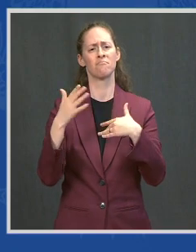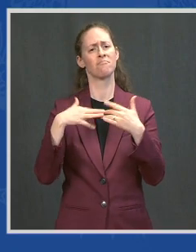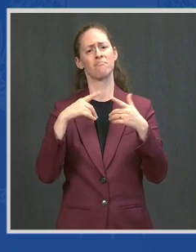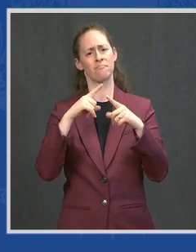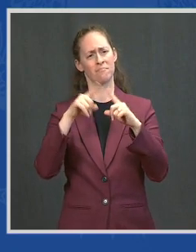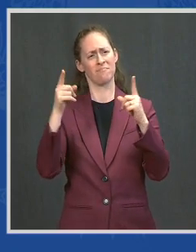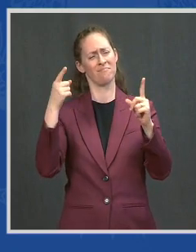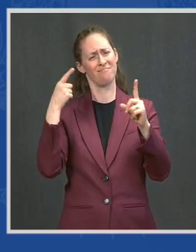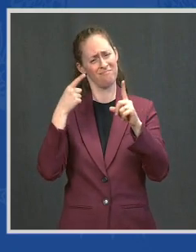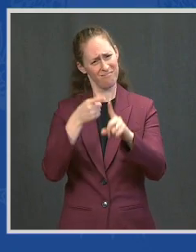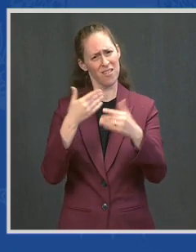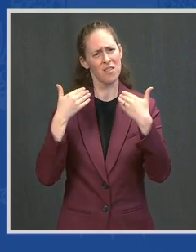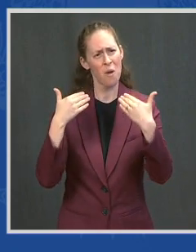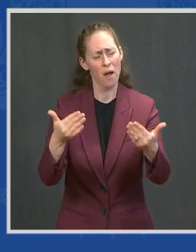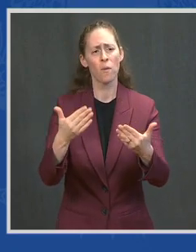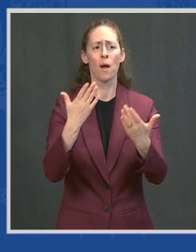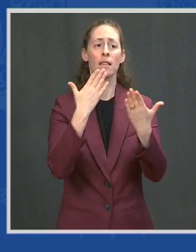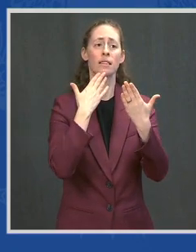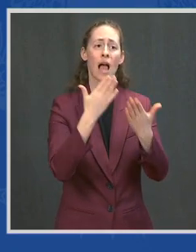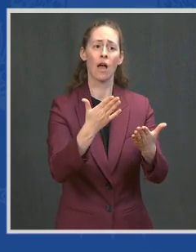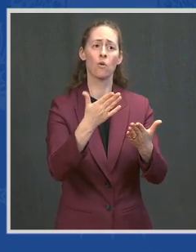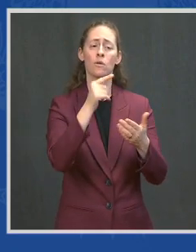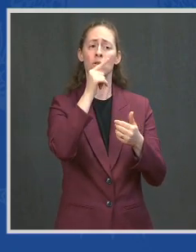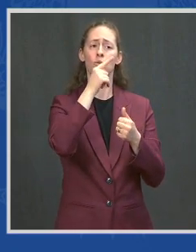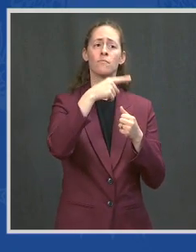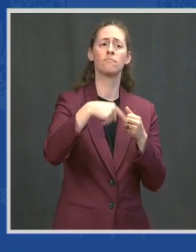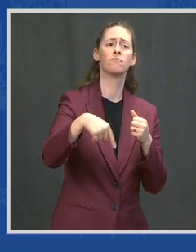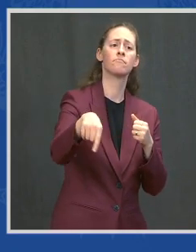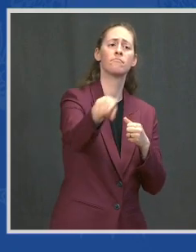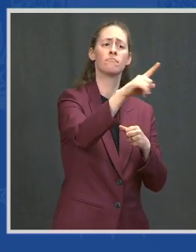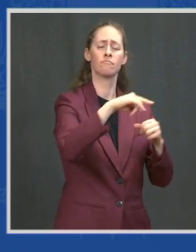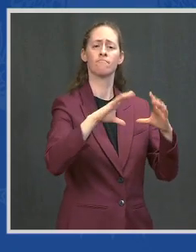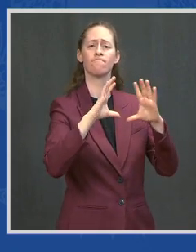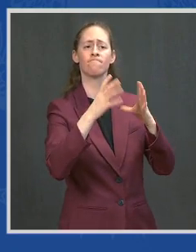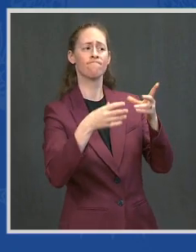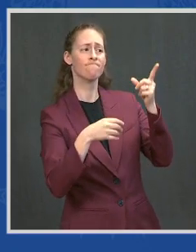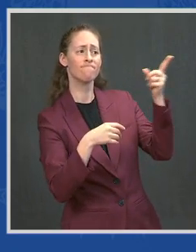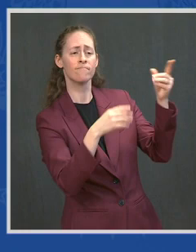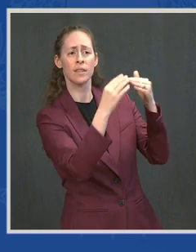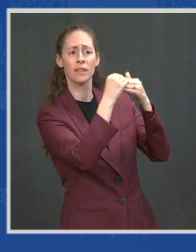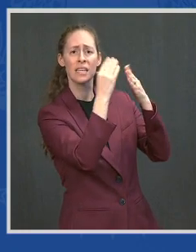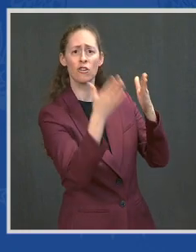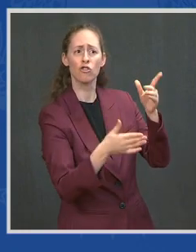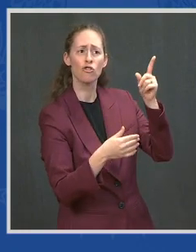like Mitch McConnell and a large group of Republican members of Congress who have medical training,